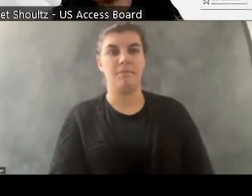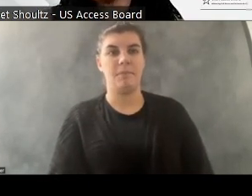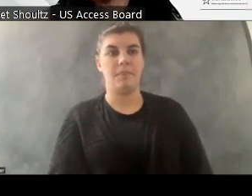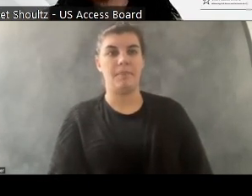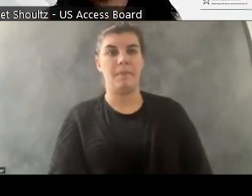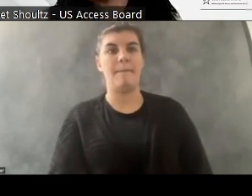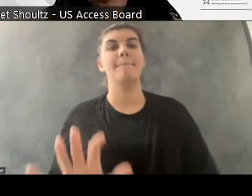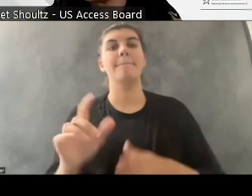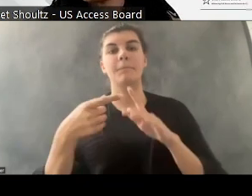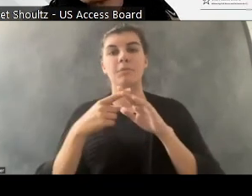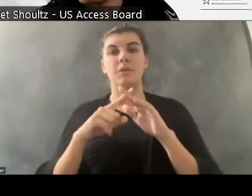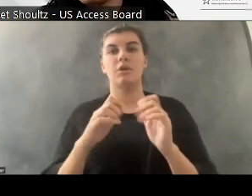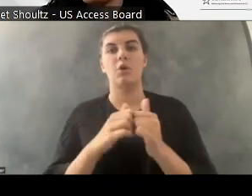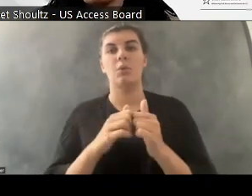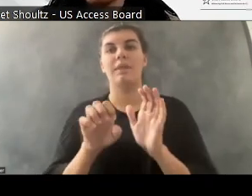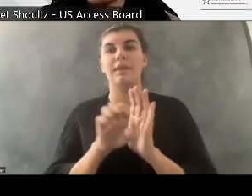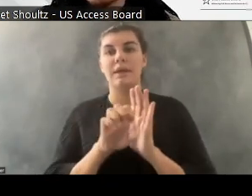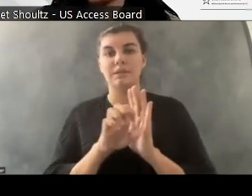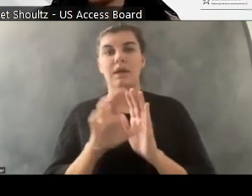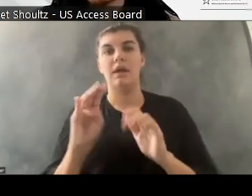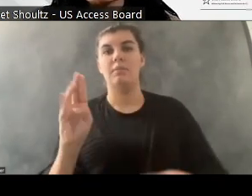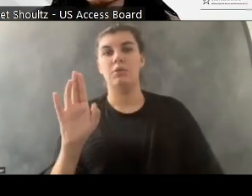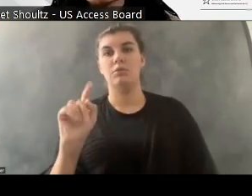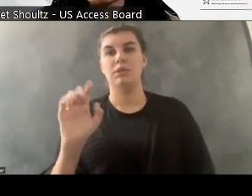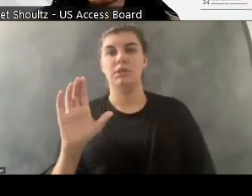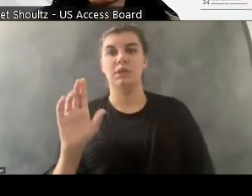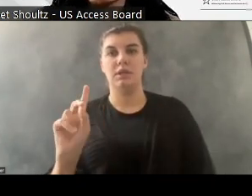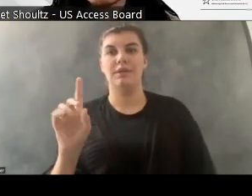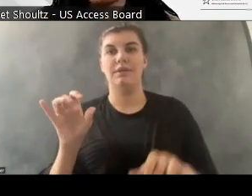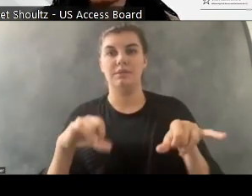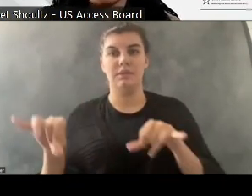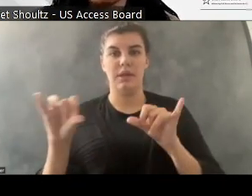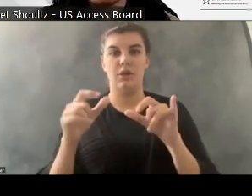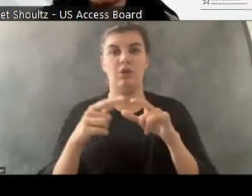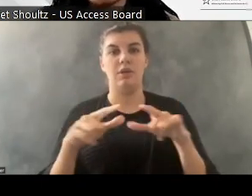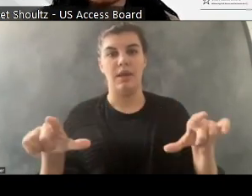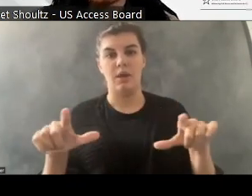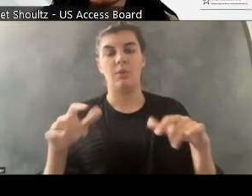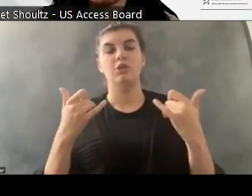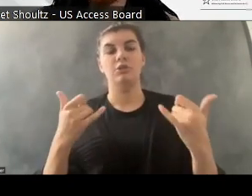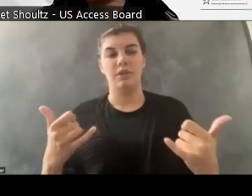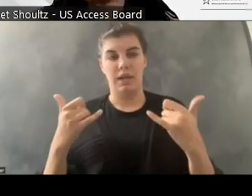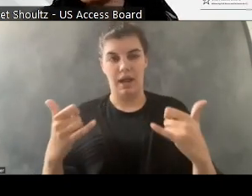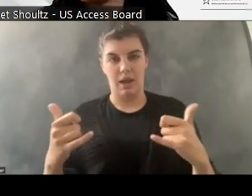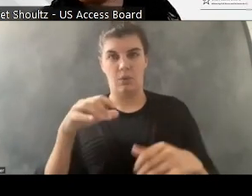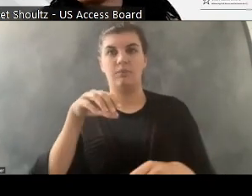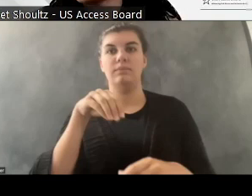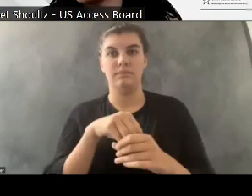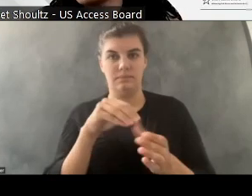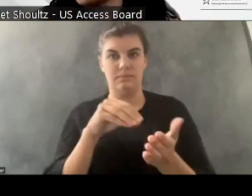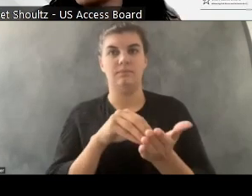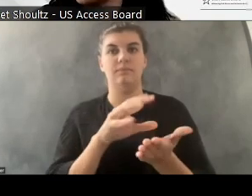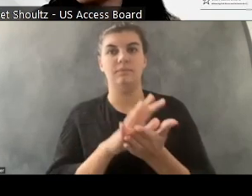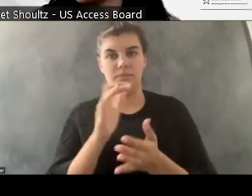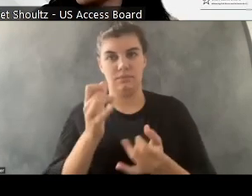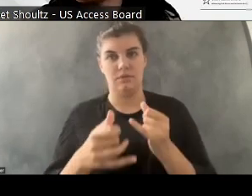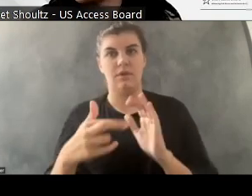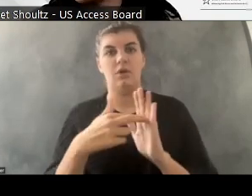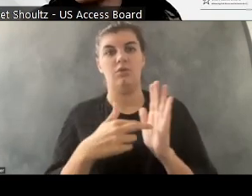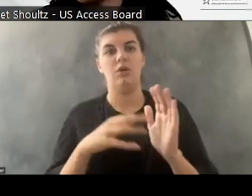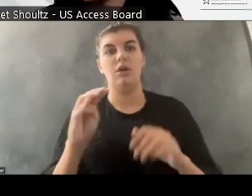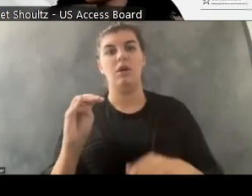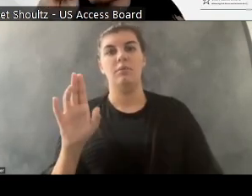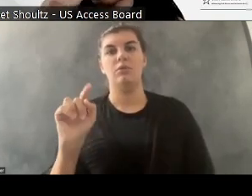Let's start with an example of MUTCD Standard language that is now in the final rule. So MUTCD